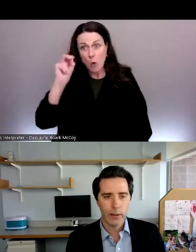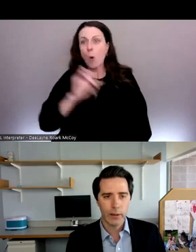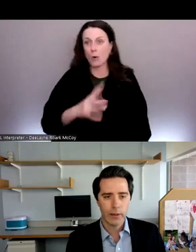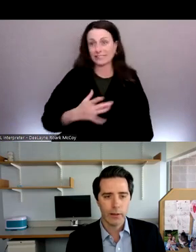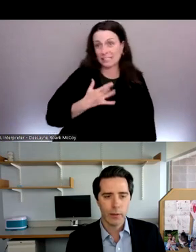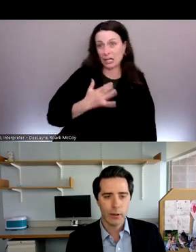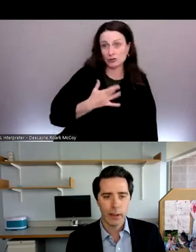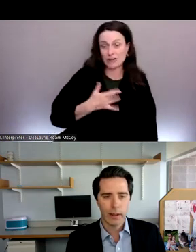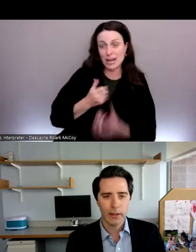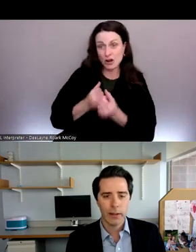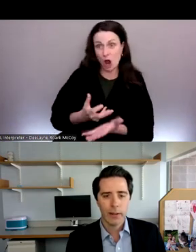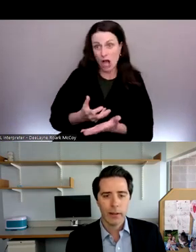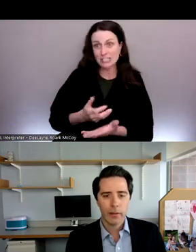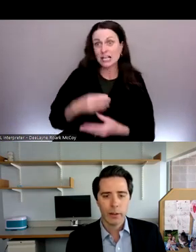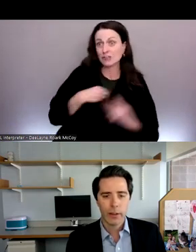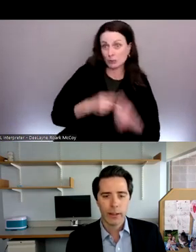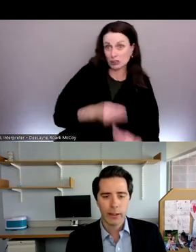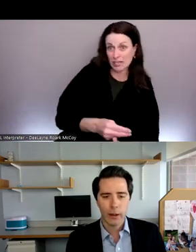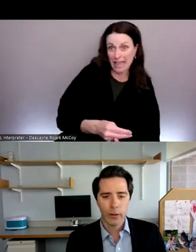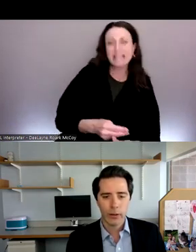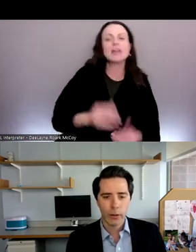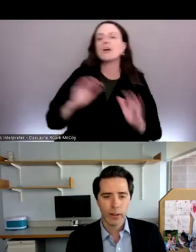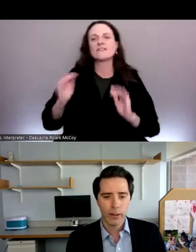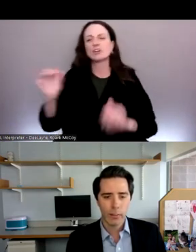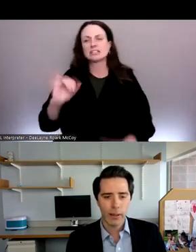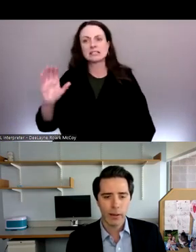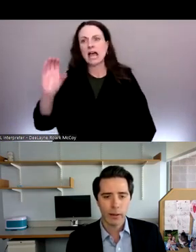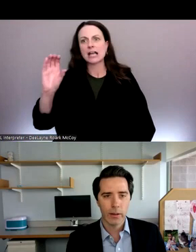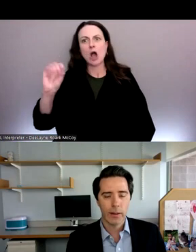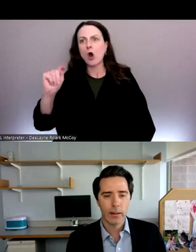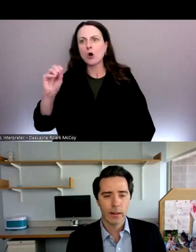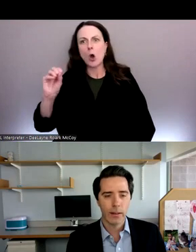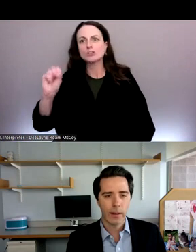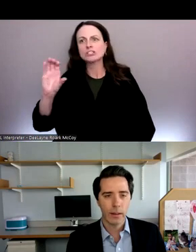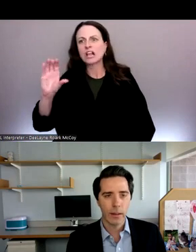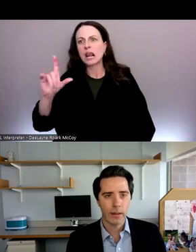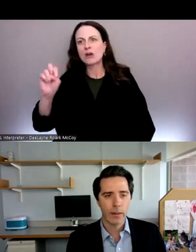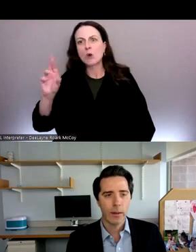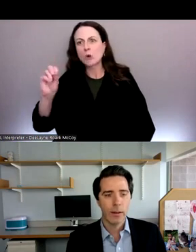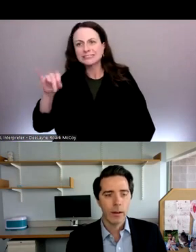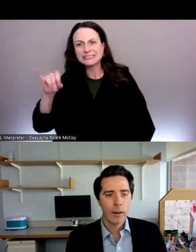hearing loss that was genetic versus things like otosclerosis and Meniere's